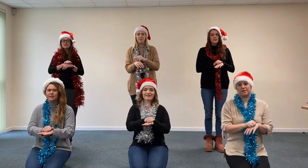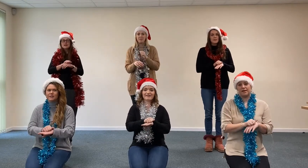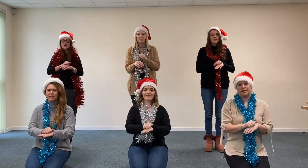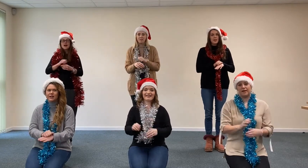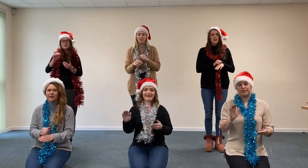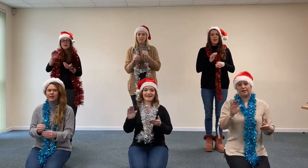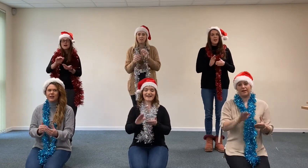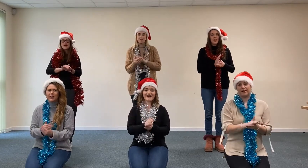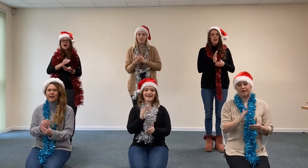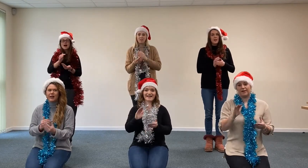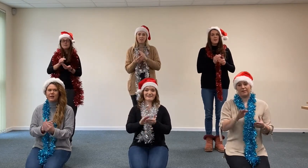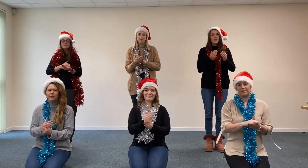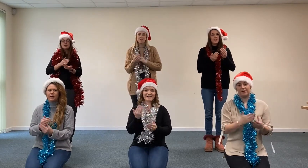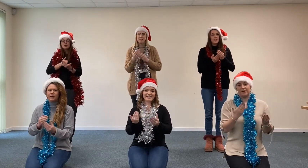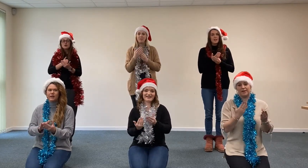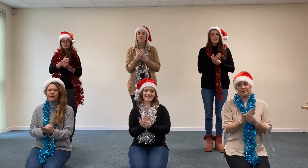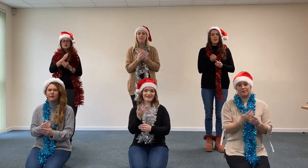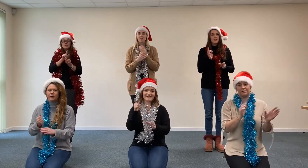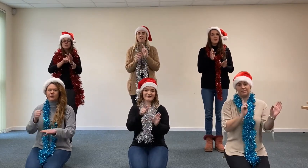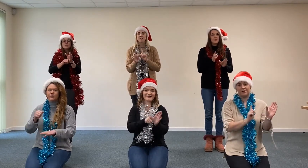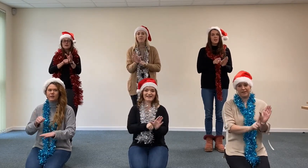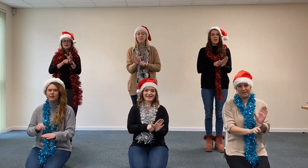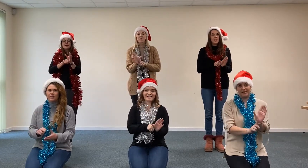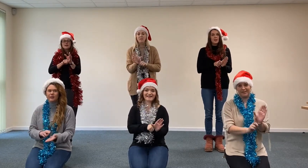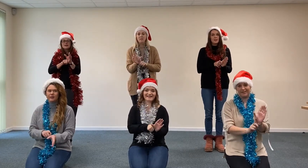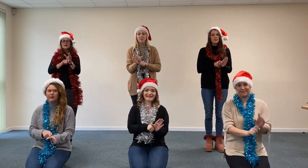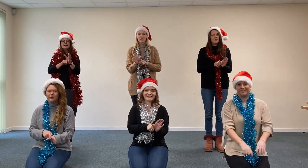and a happy new year!